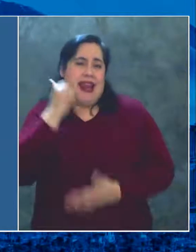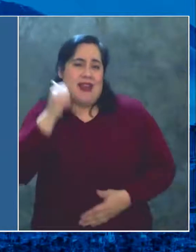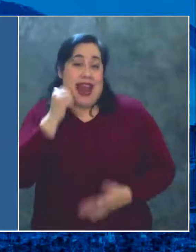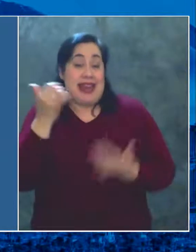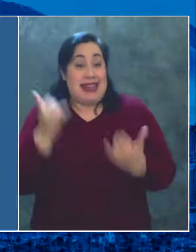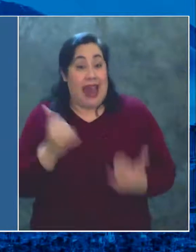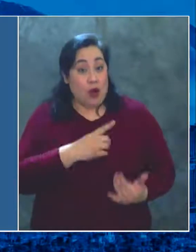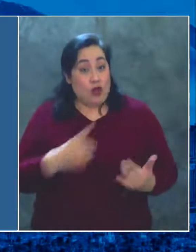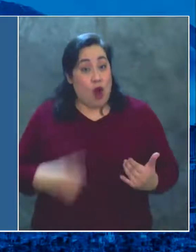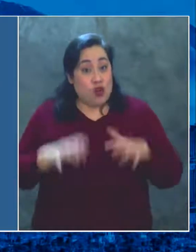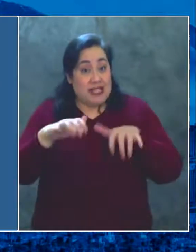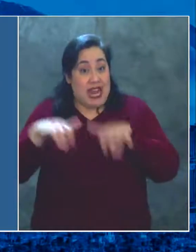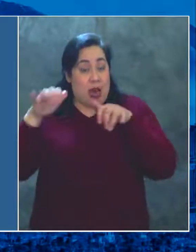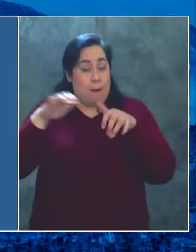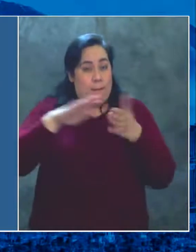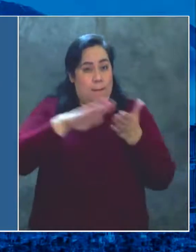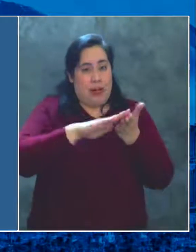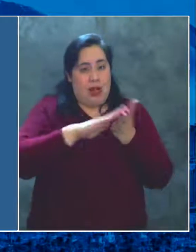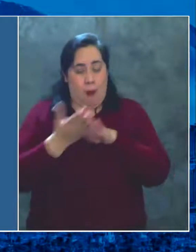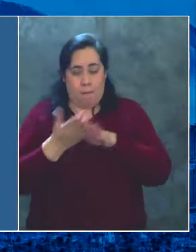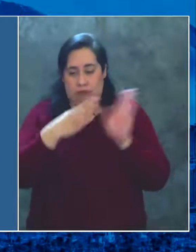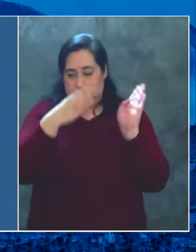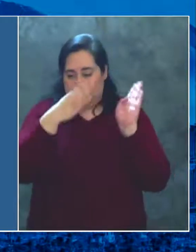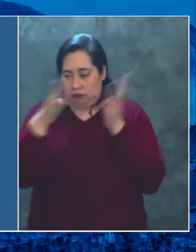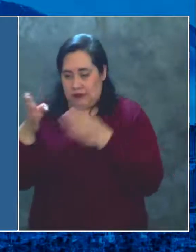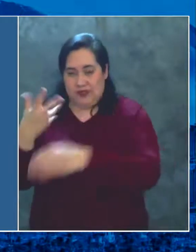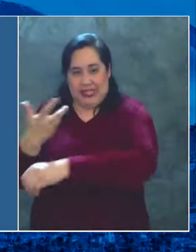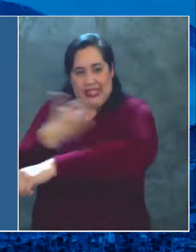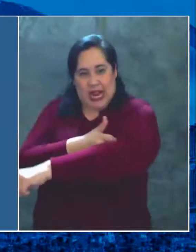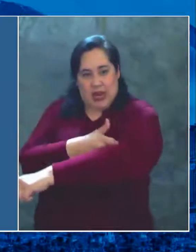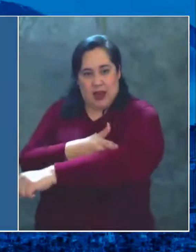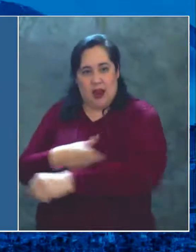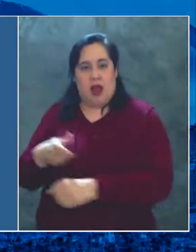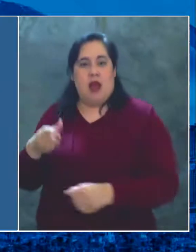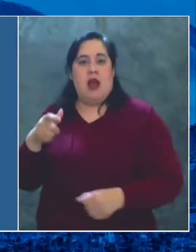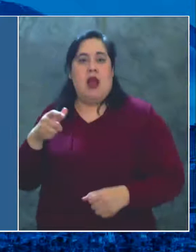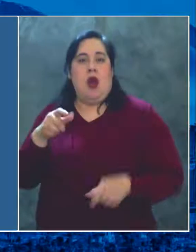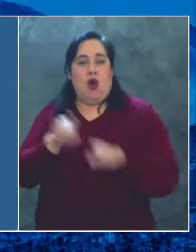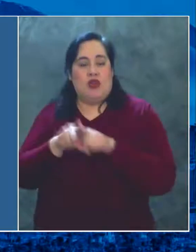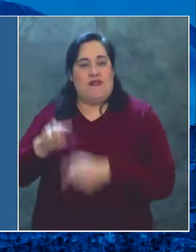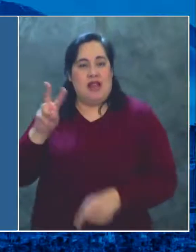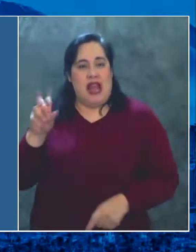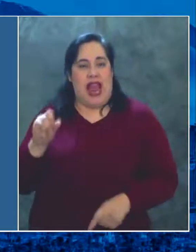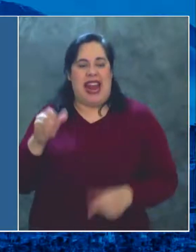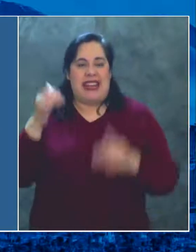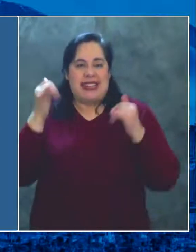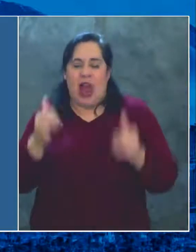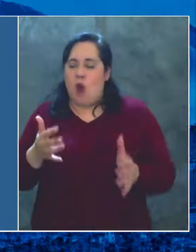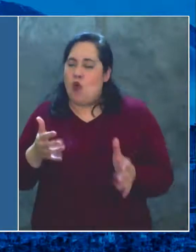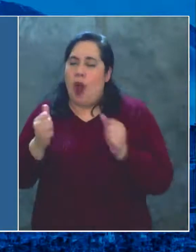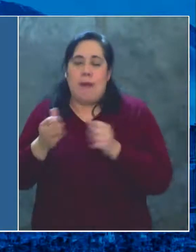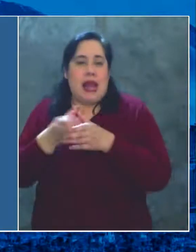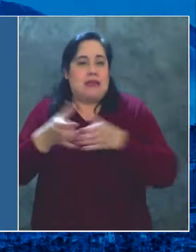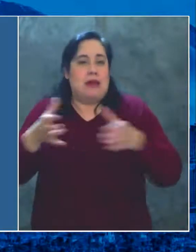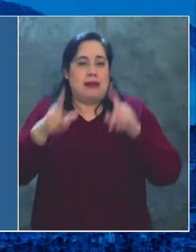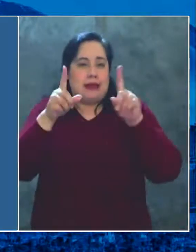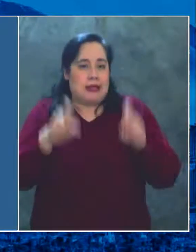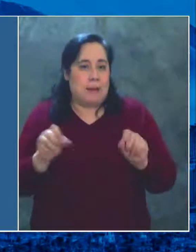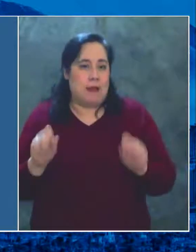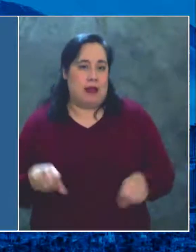DODGER STADIUM SITE AND V.A.. TO VACCINATIONS, WE'RE WORKING TORAH PIDLY EXPAND TESTING